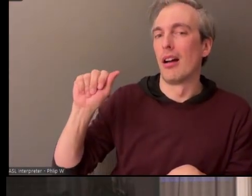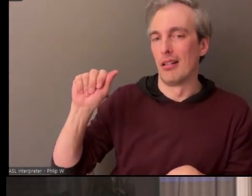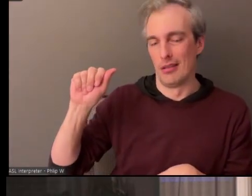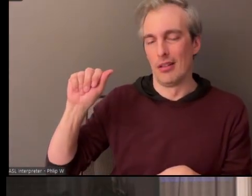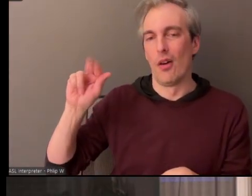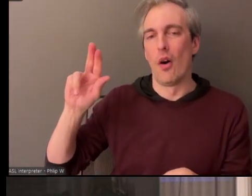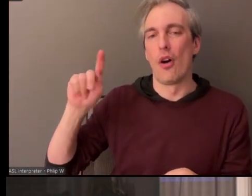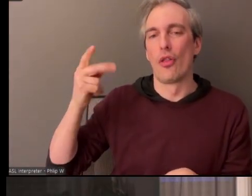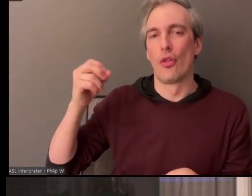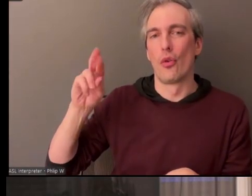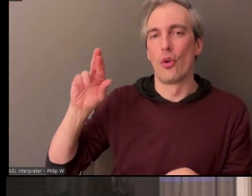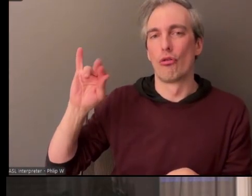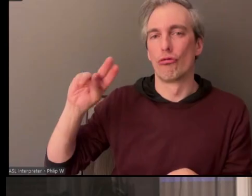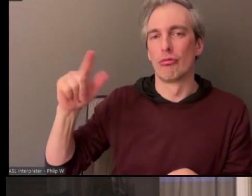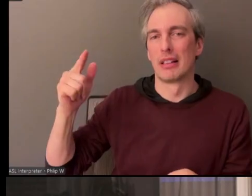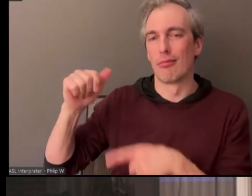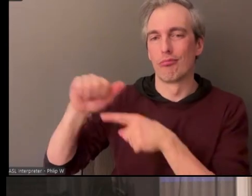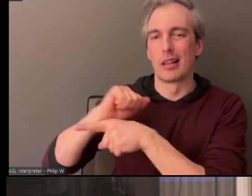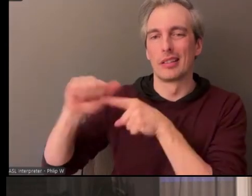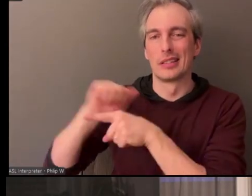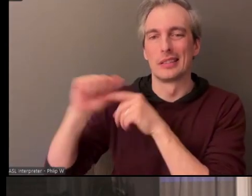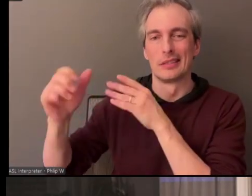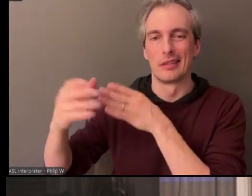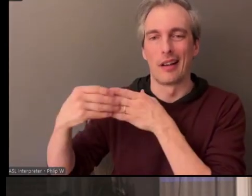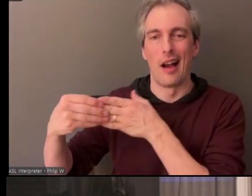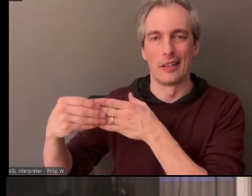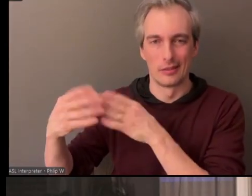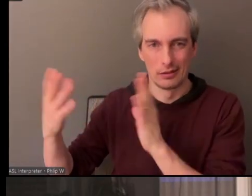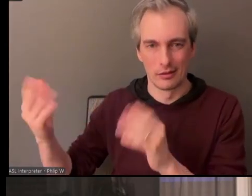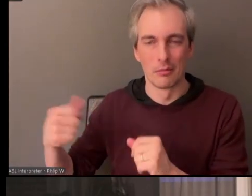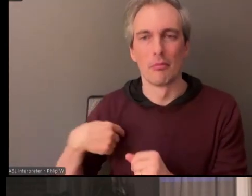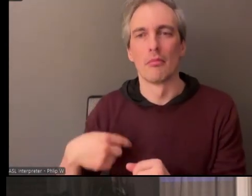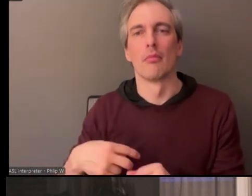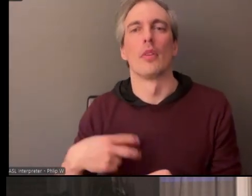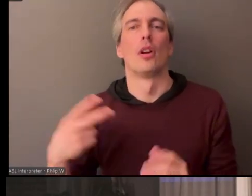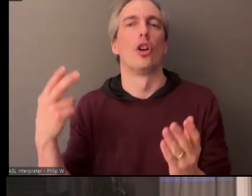Let's look at a demo of doing that with AtomicA11y. There are a couple other tools that are out there.